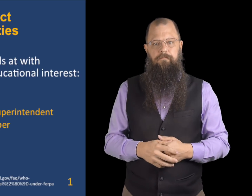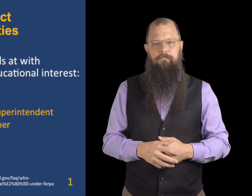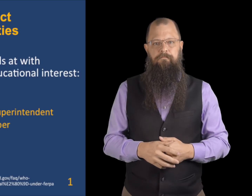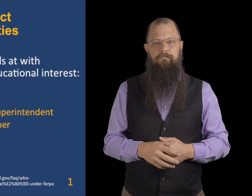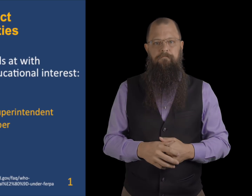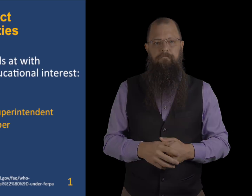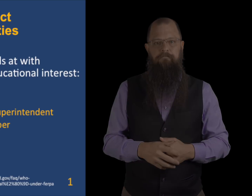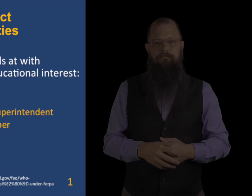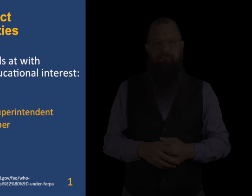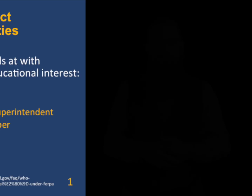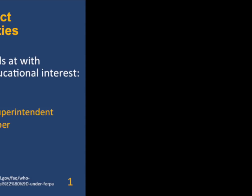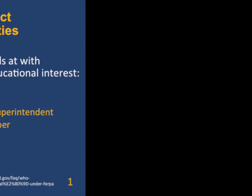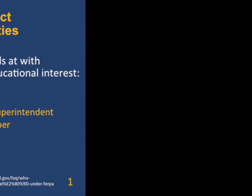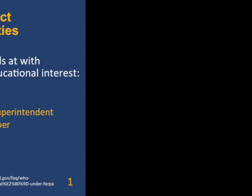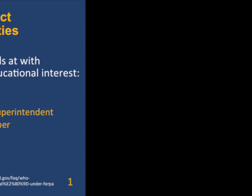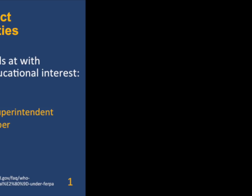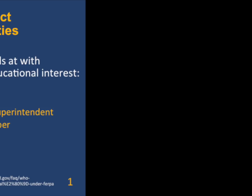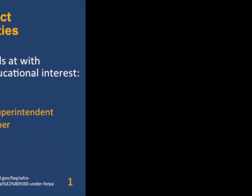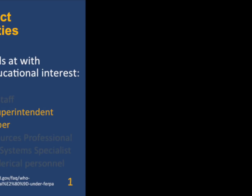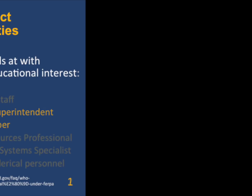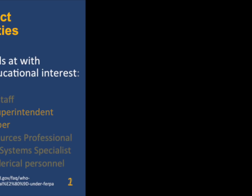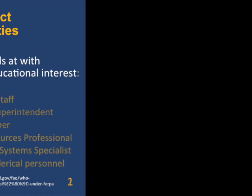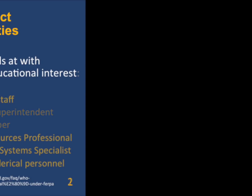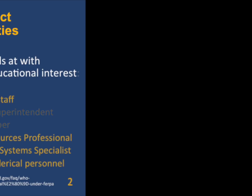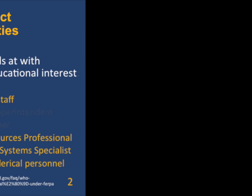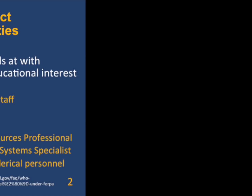Legitimate Educational Interest.